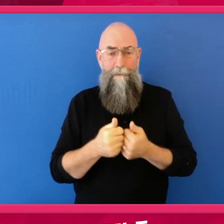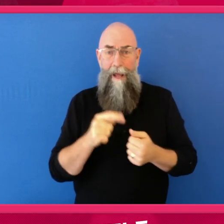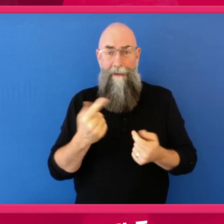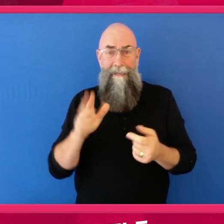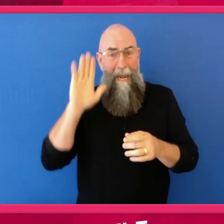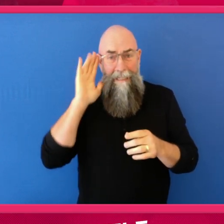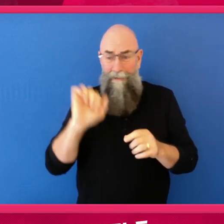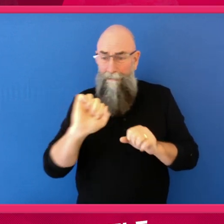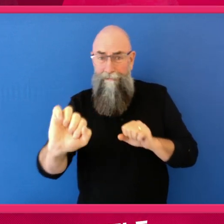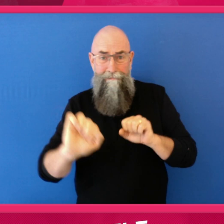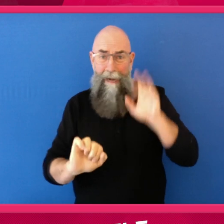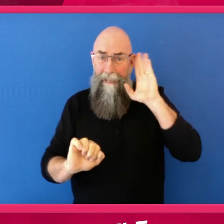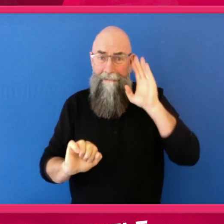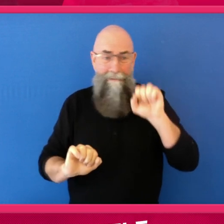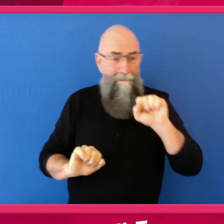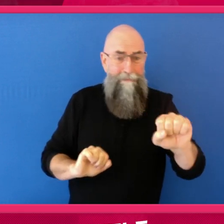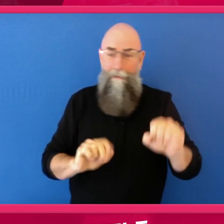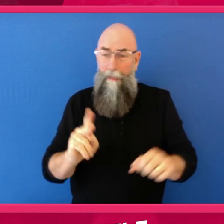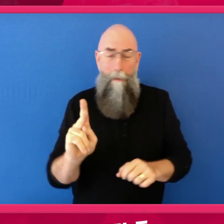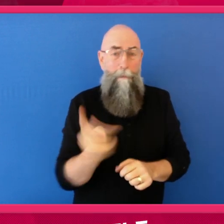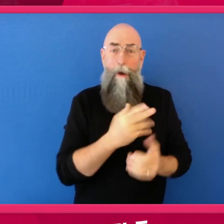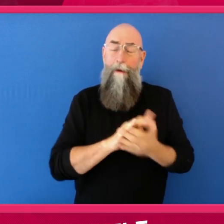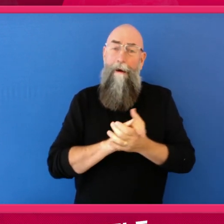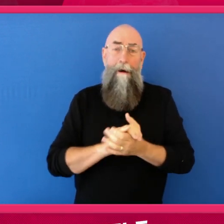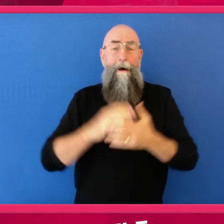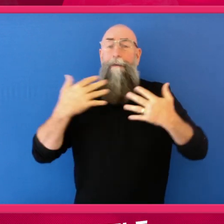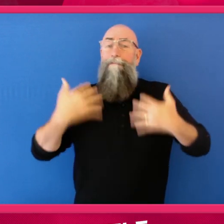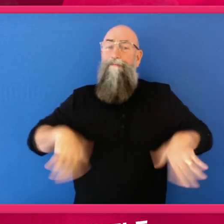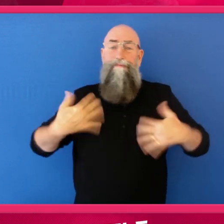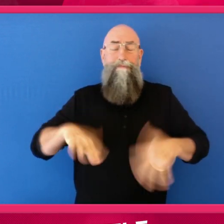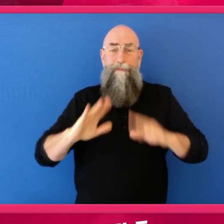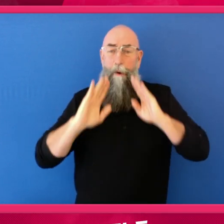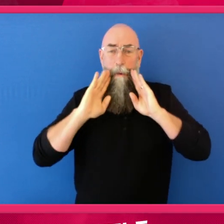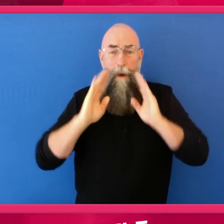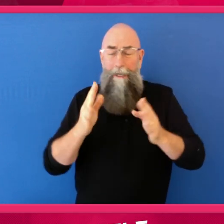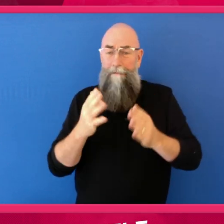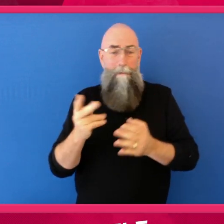how humble they are, how genuine they are, how kind they are to each other. Again, I